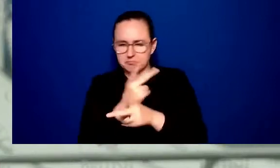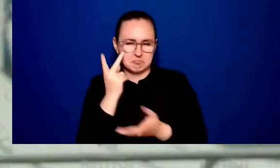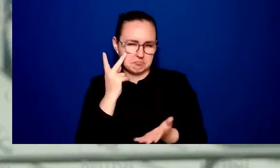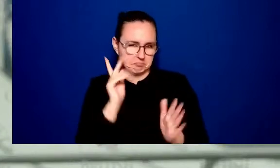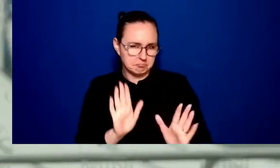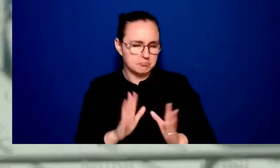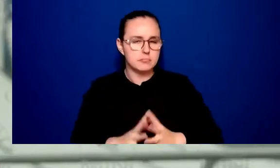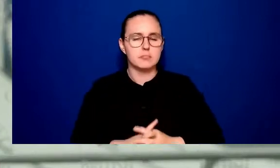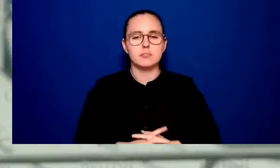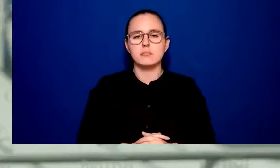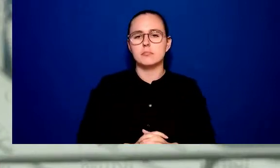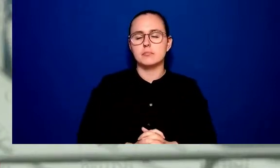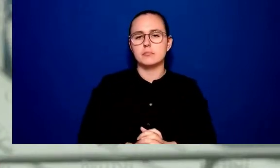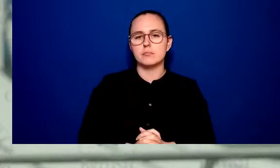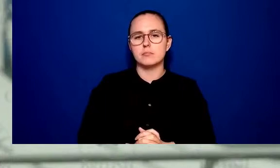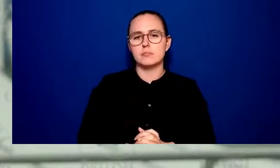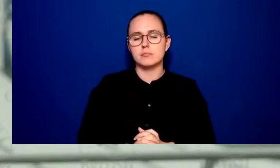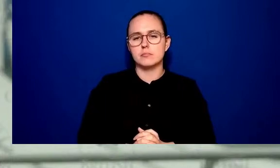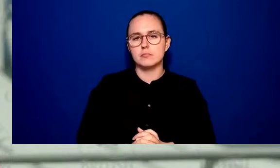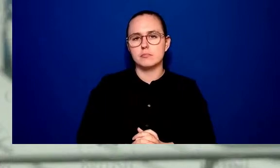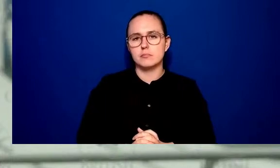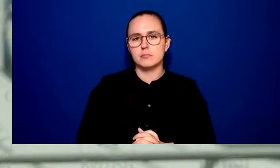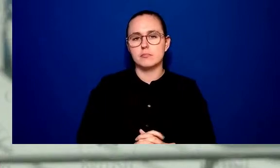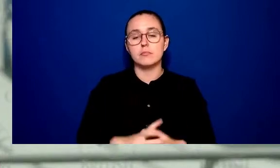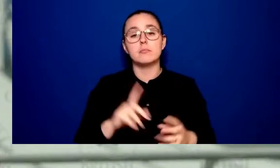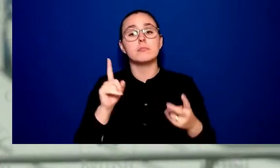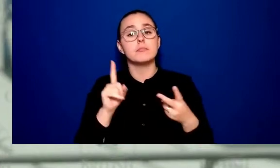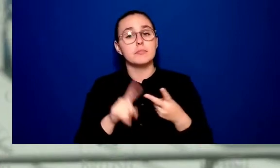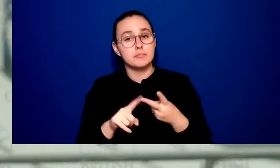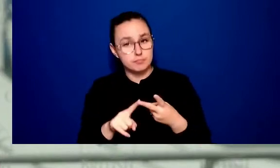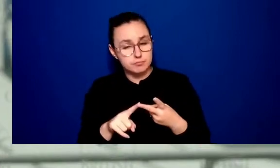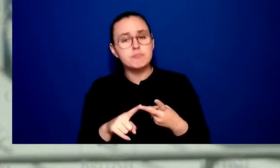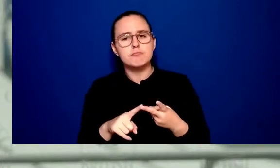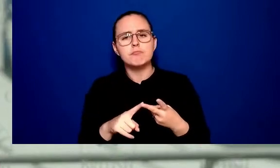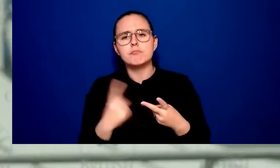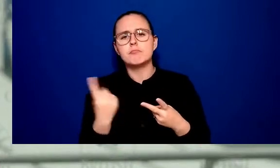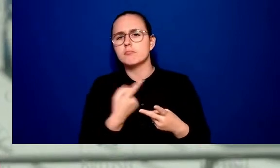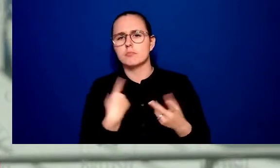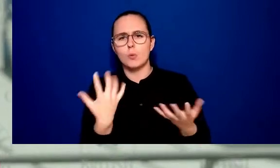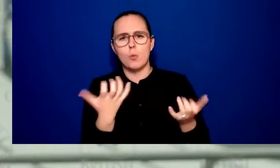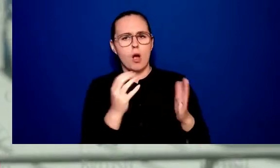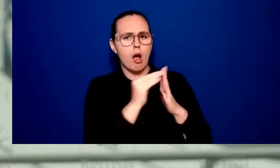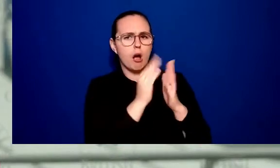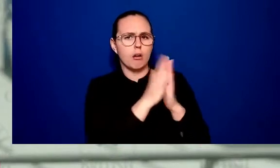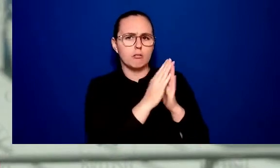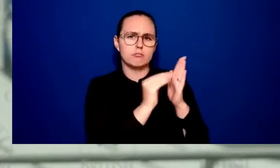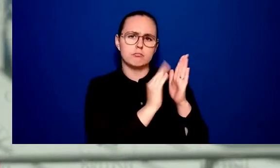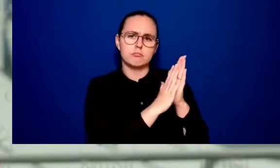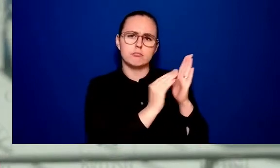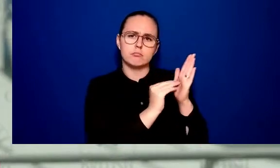the very beginning of this program is making sure that we can document in our provincial immunization registry every